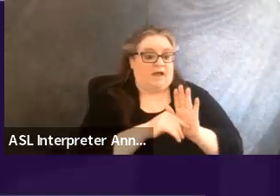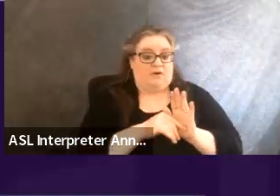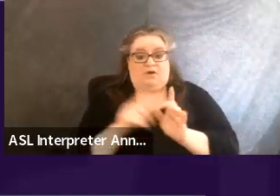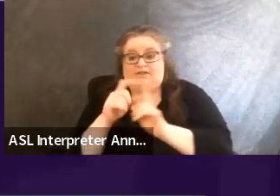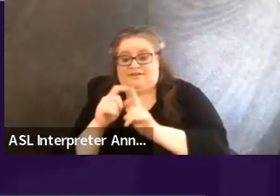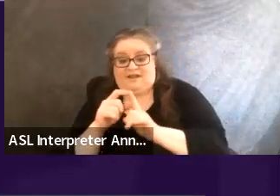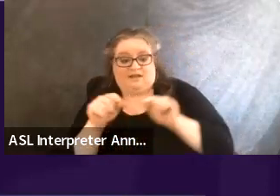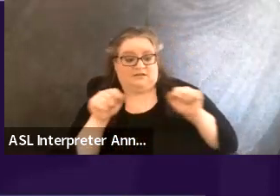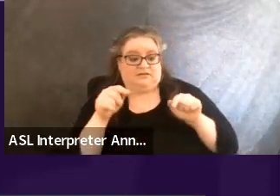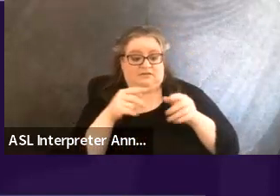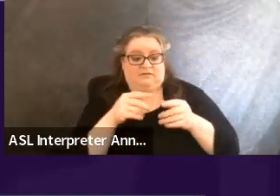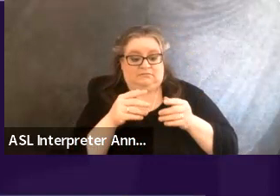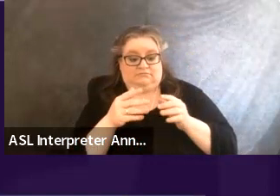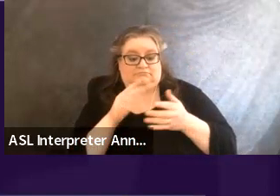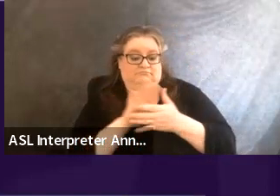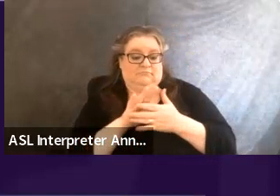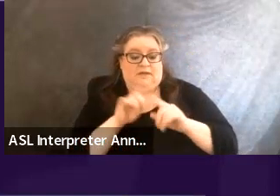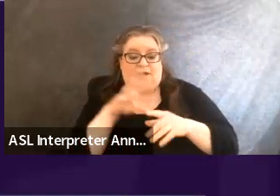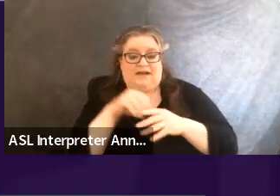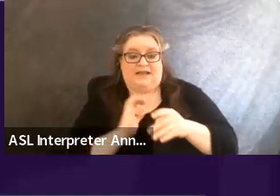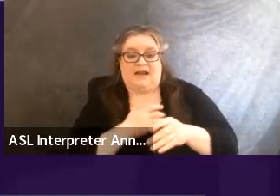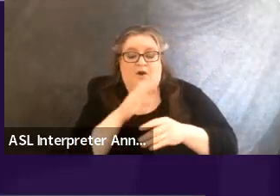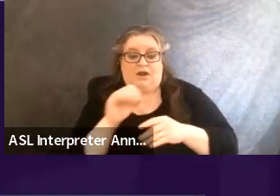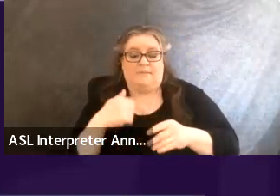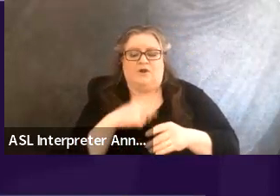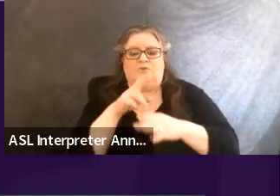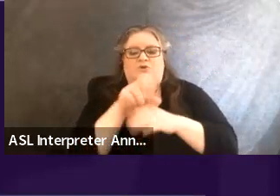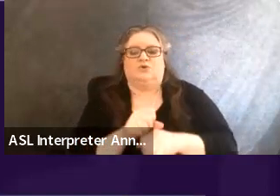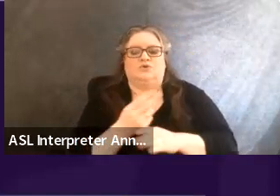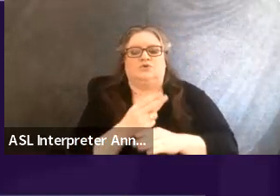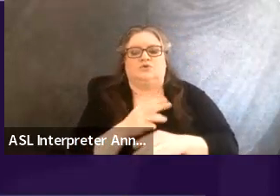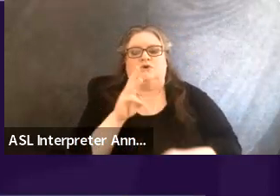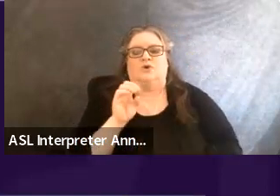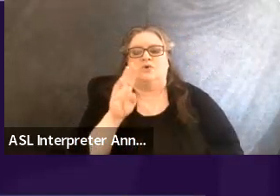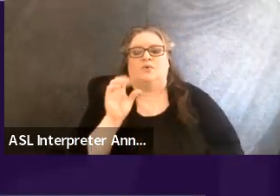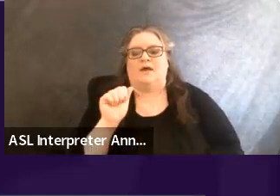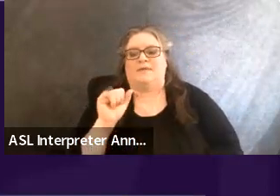but in our company, we've gotten used to using WebAIM's Color Contrast Checker